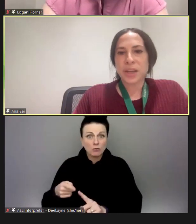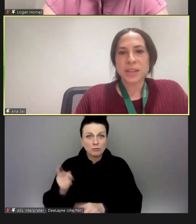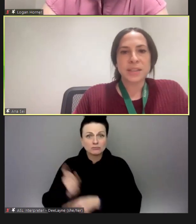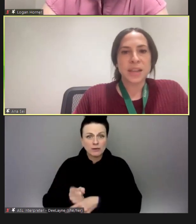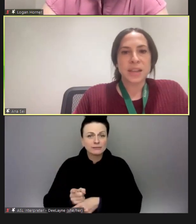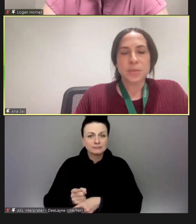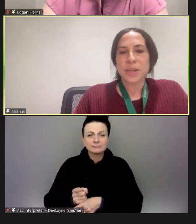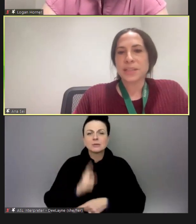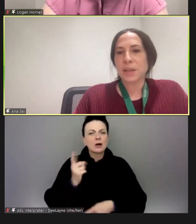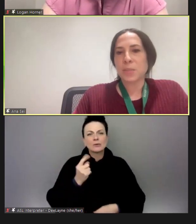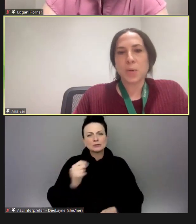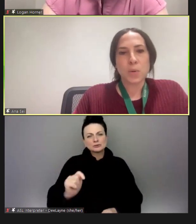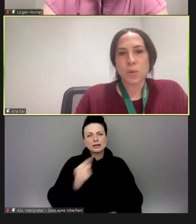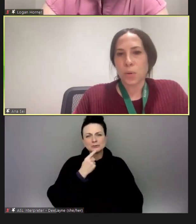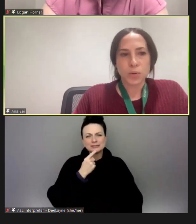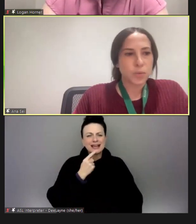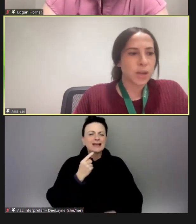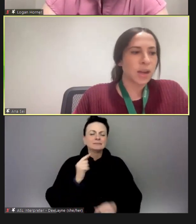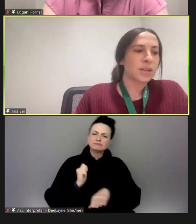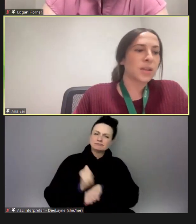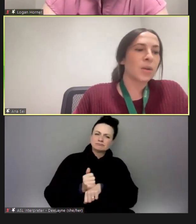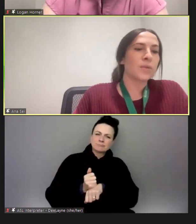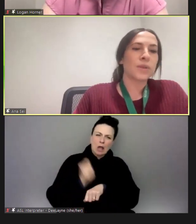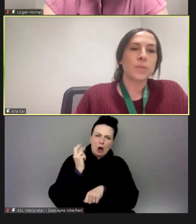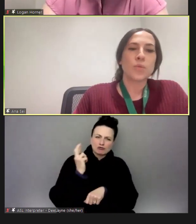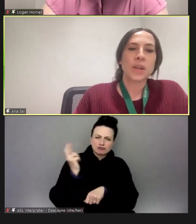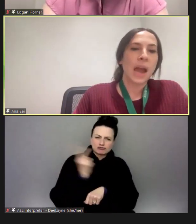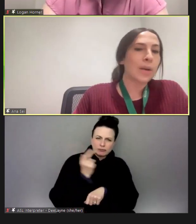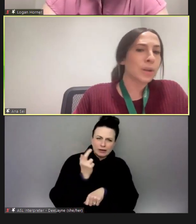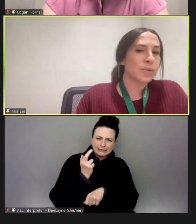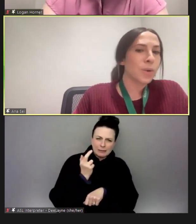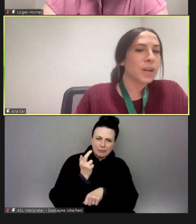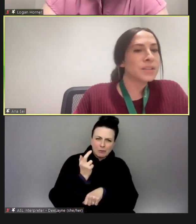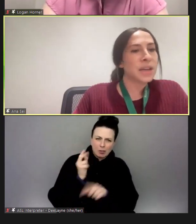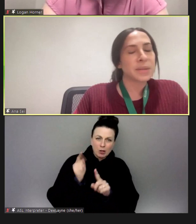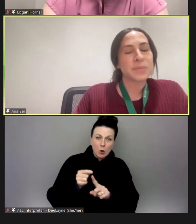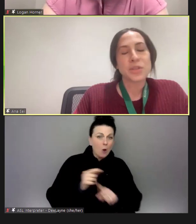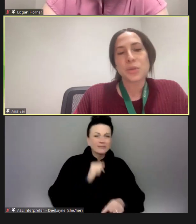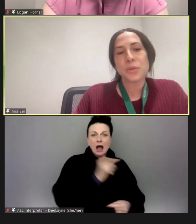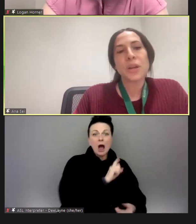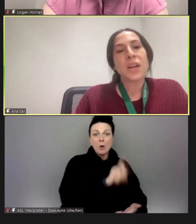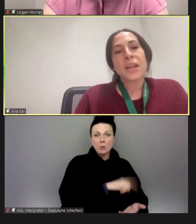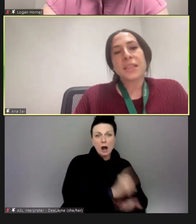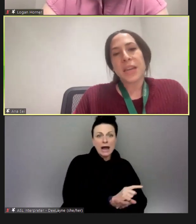say reasonable goals we're not going to